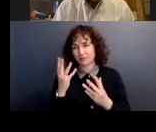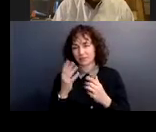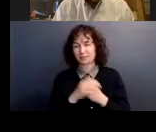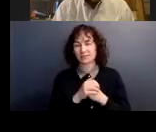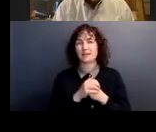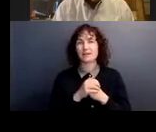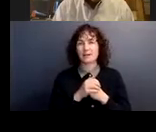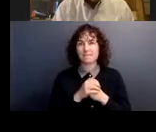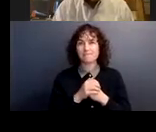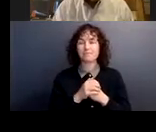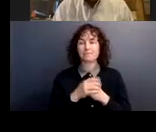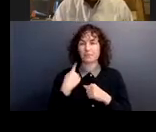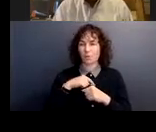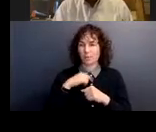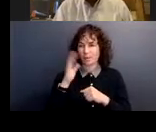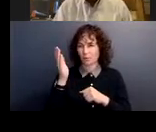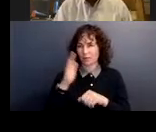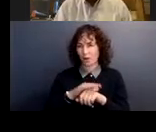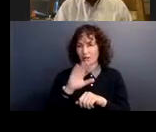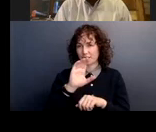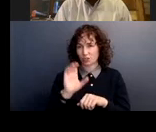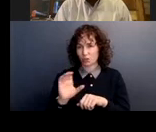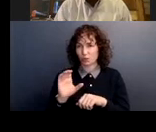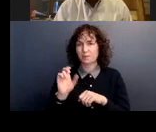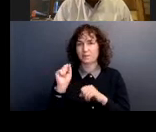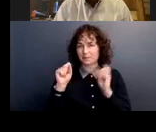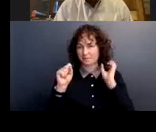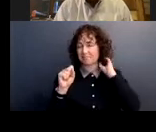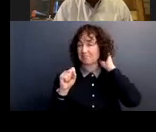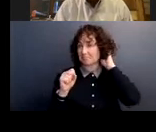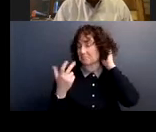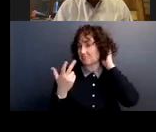over zoom and so it's easy to put little video clips